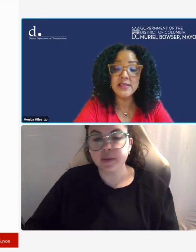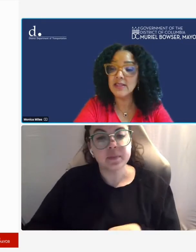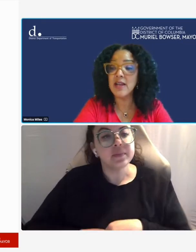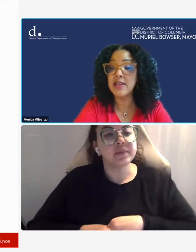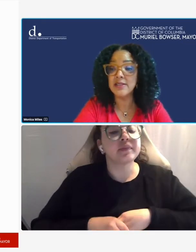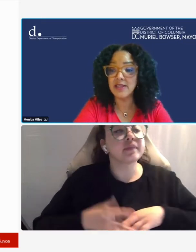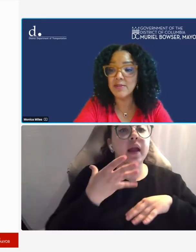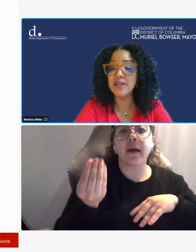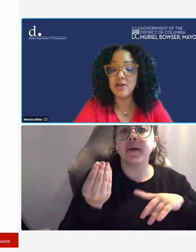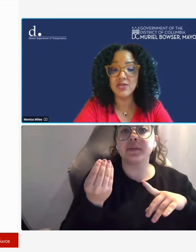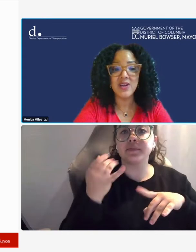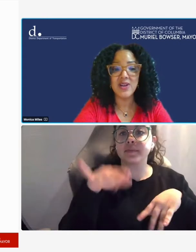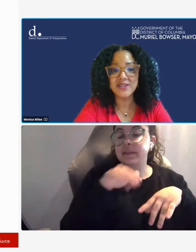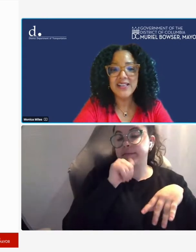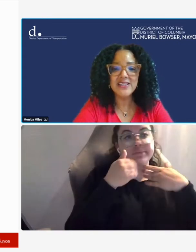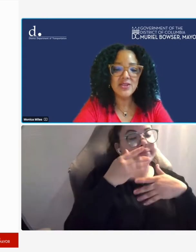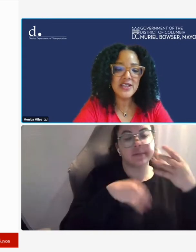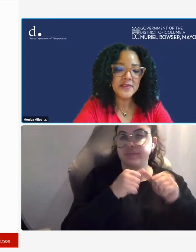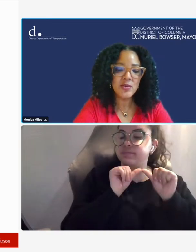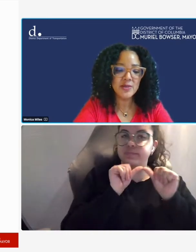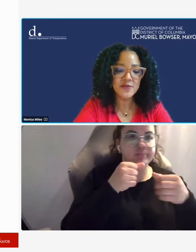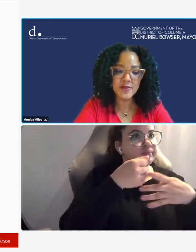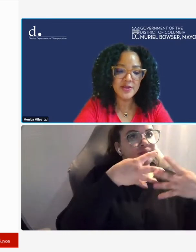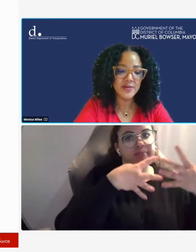unending i mean it goes on so you definitely want to be familiar with it